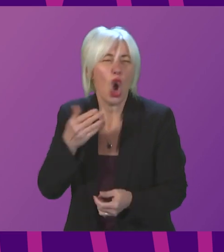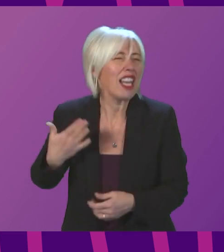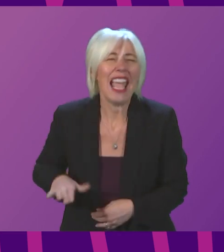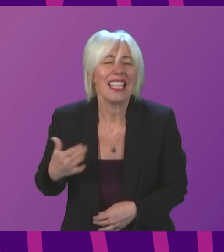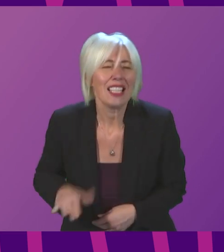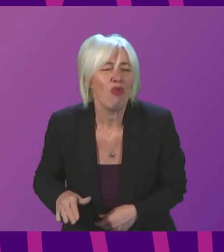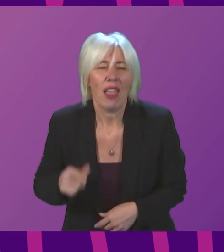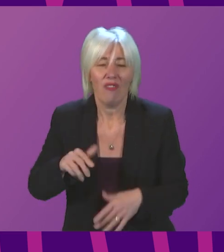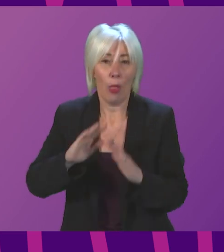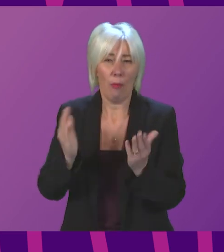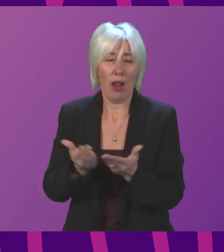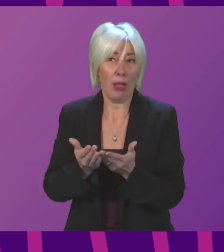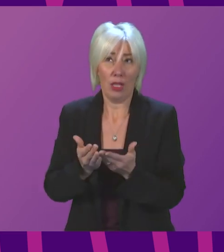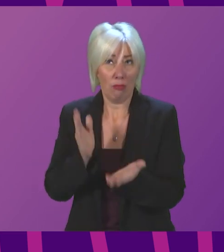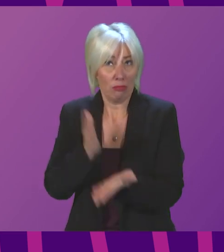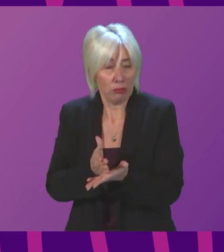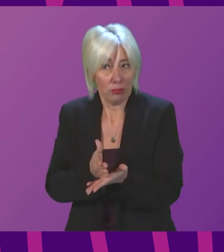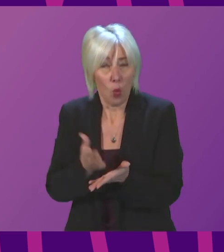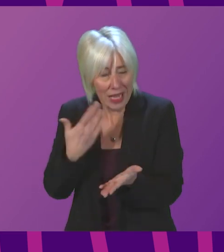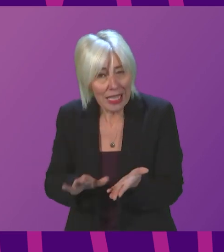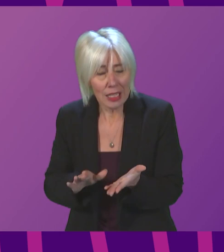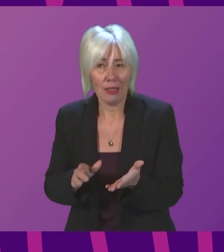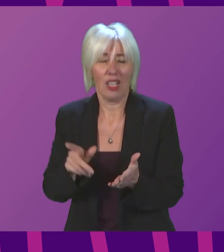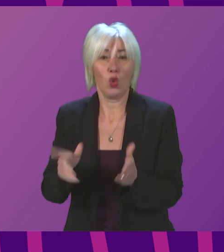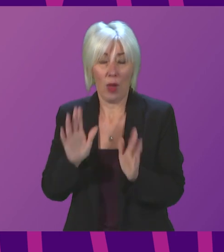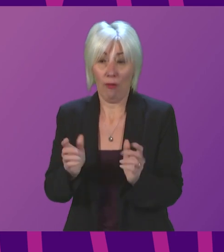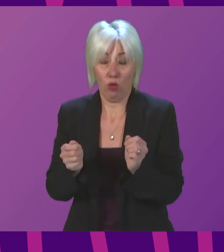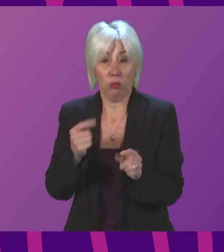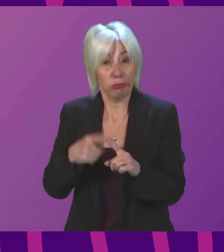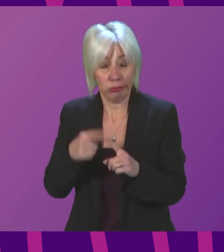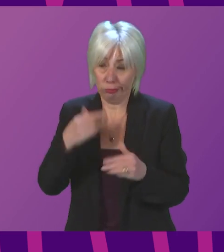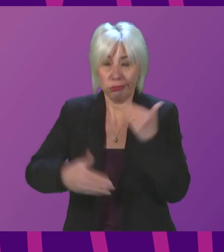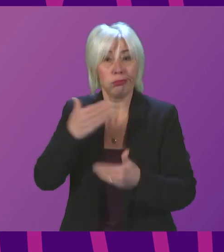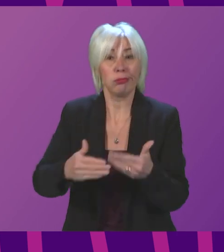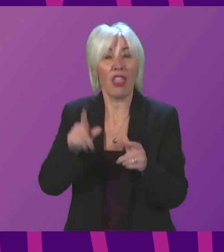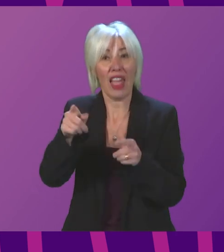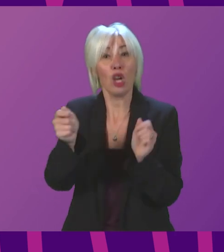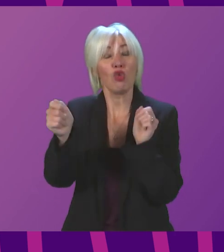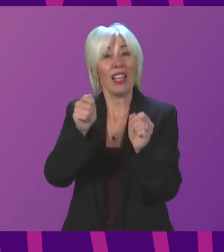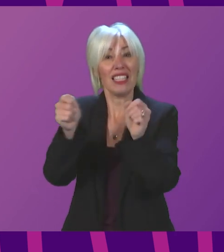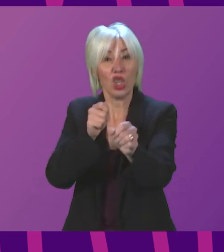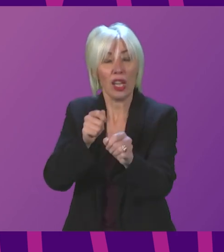that we accelerate that just transition. We must ensure that no one is left behind in